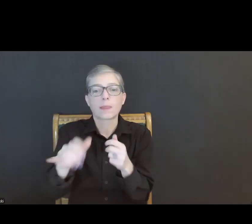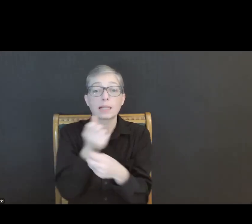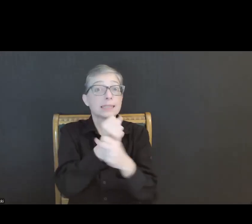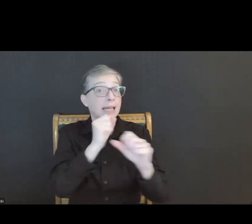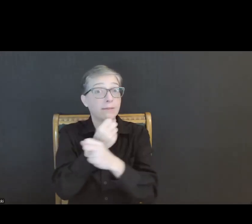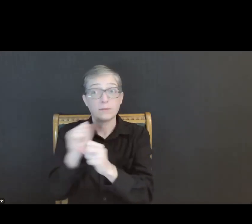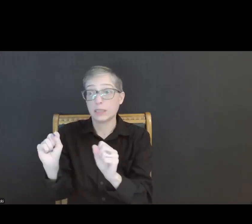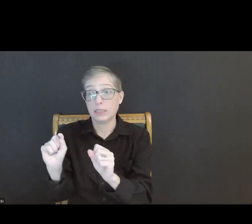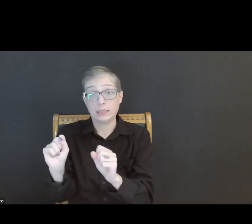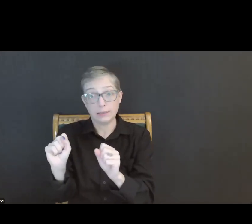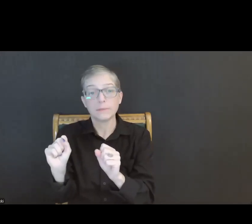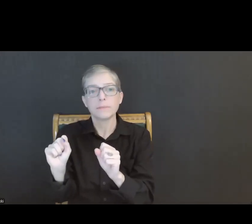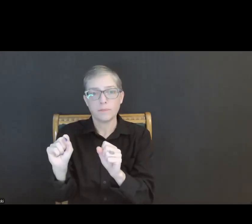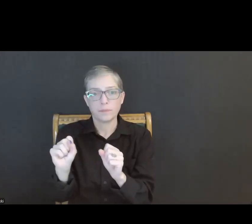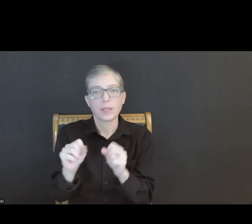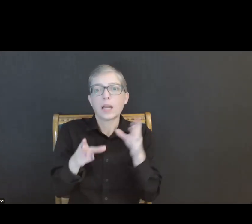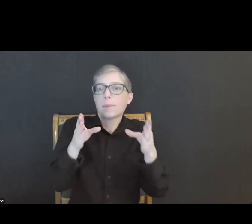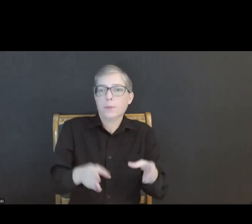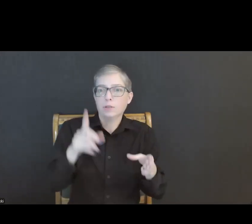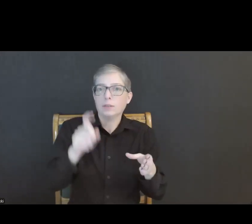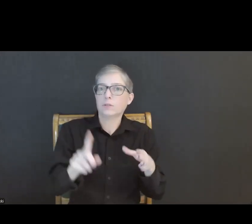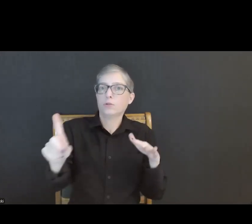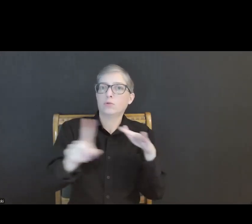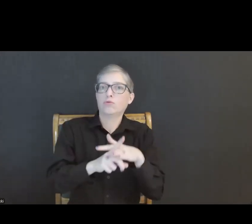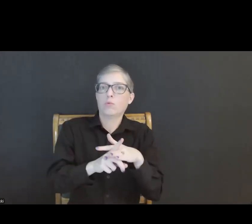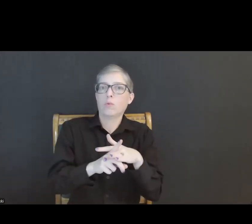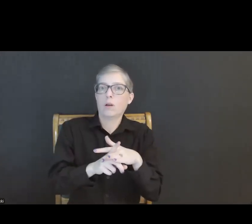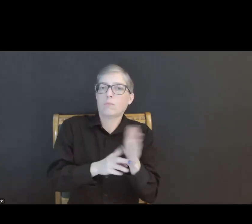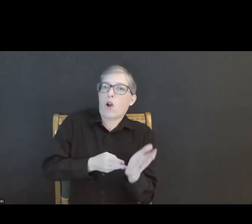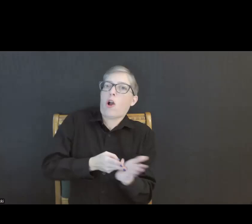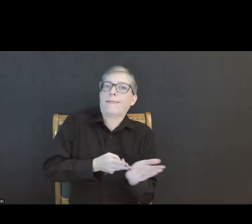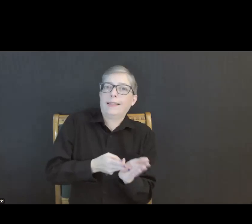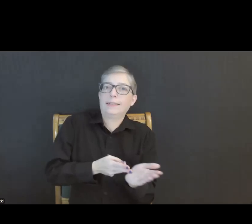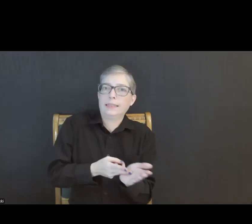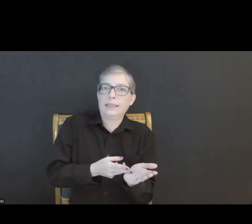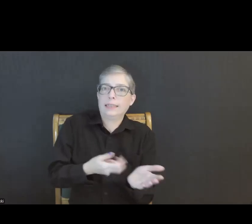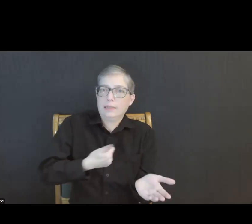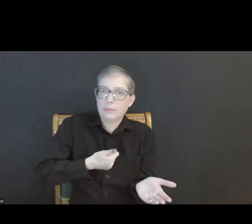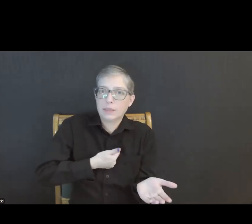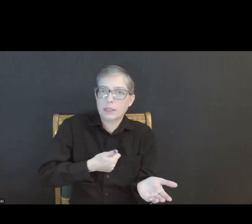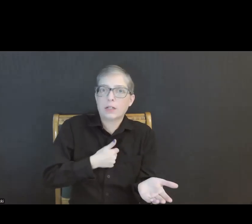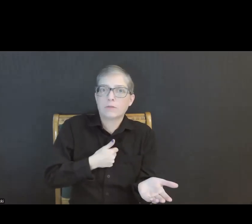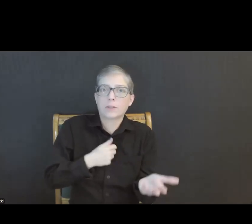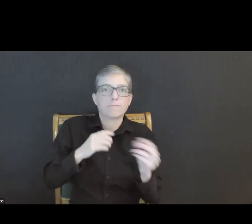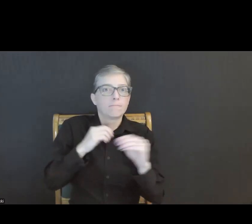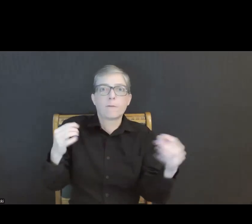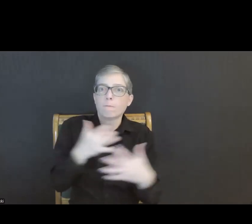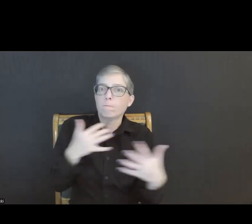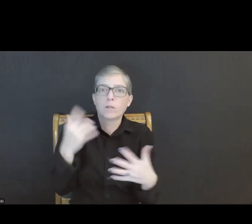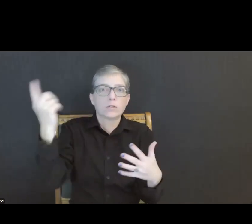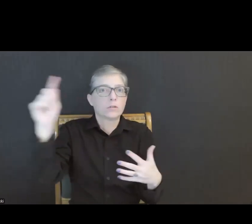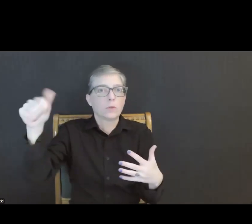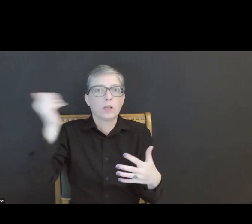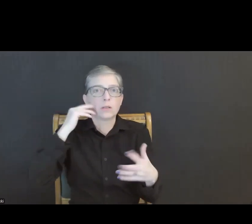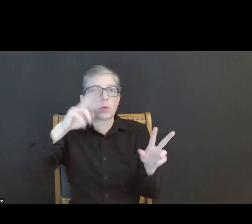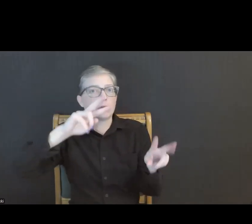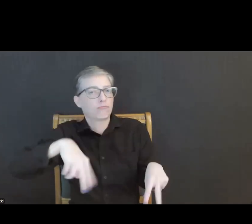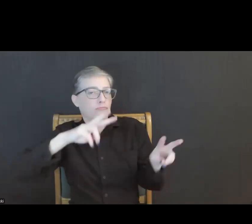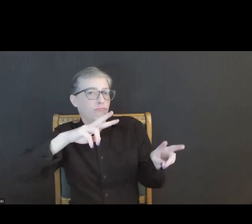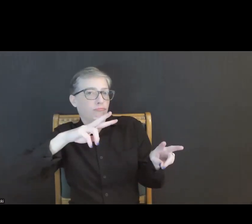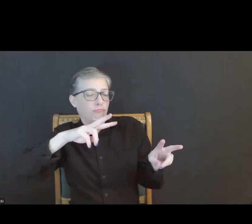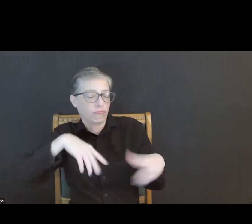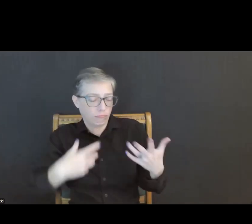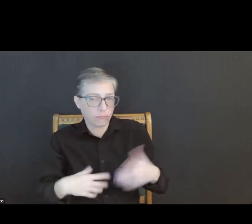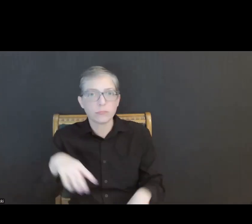being able to show up authentically without fear of judgment Sergio you took us to to like some of